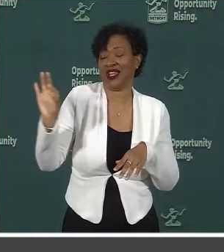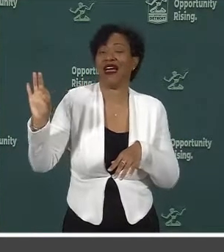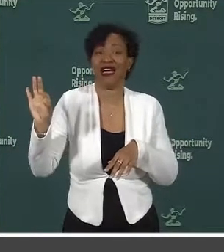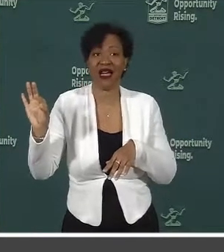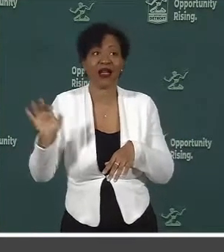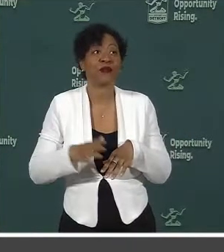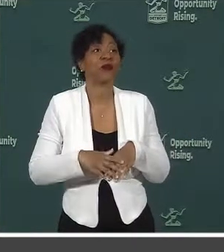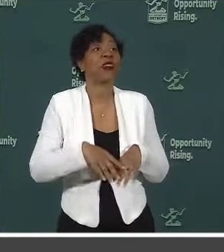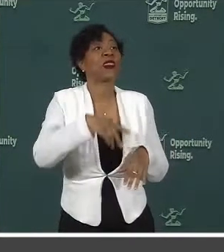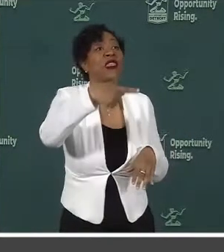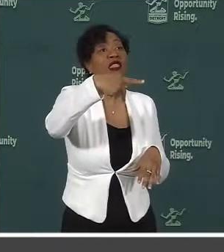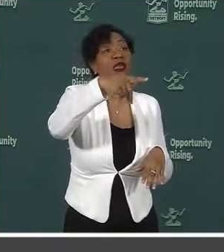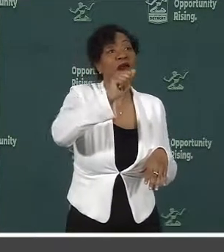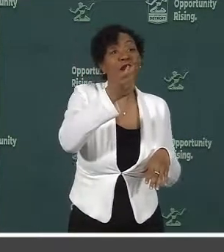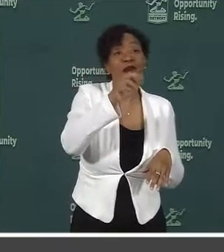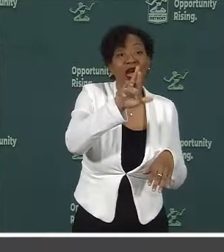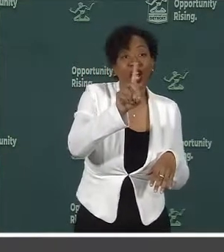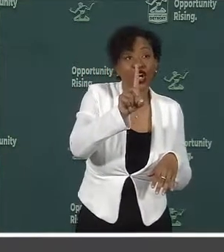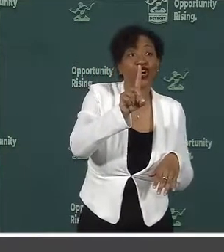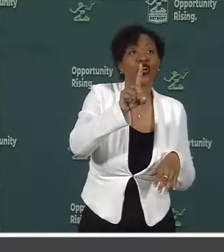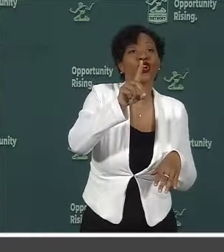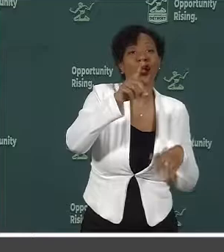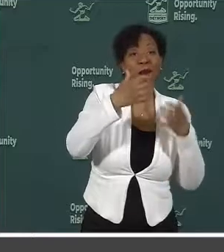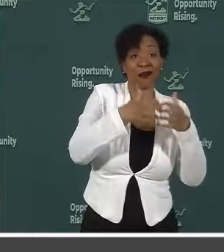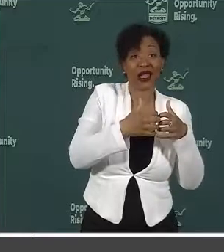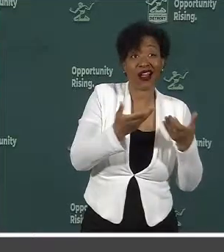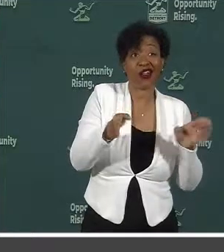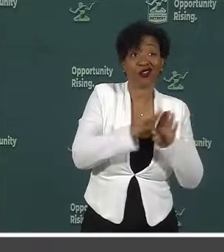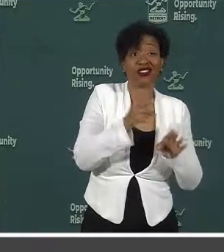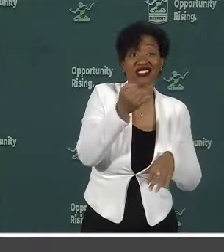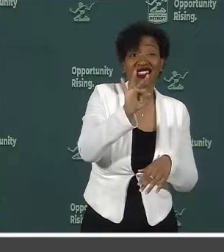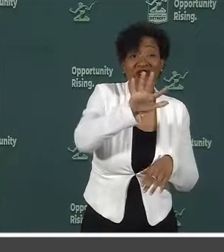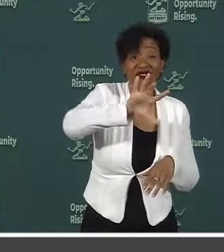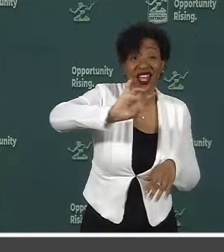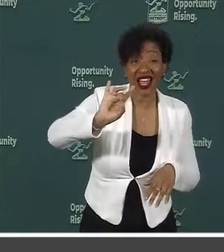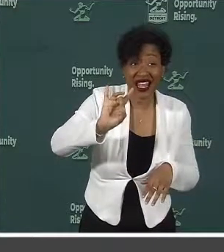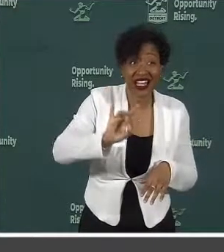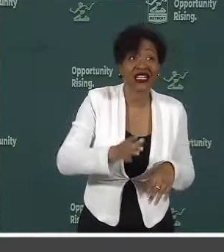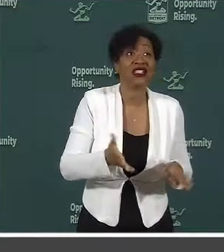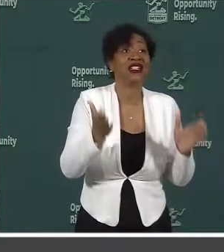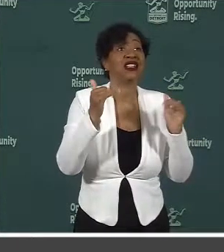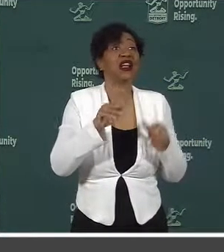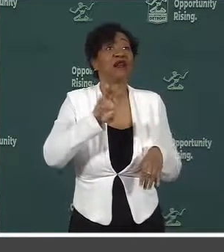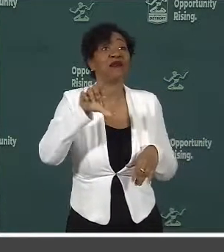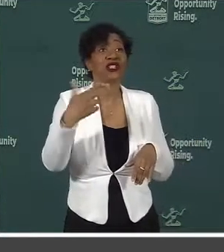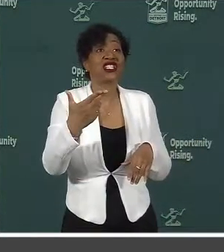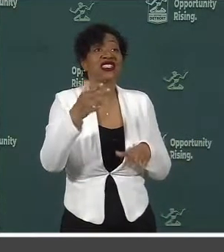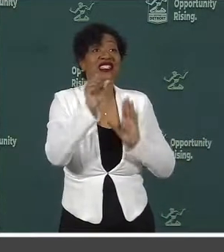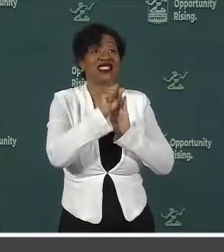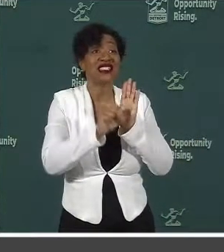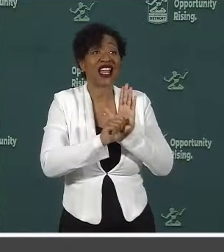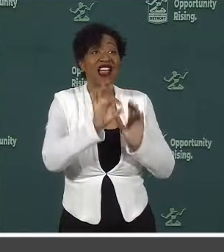PLANT WHICH CLOSED IN NINETEEN FIFTY EIGHT THE MICHIGAN STATE FAIRGROUNDS WHICH THE GOVERNOR